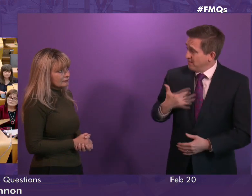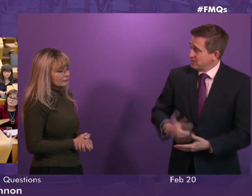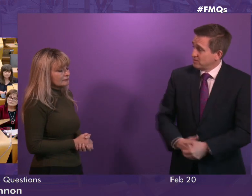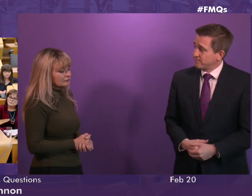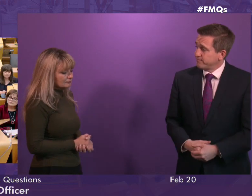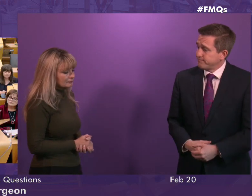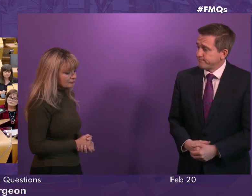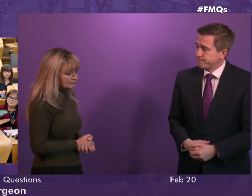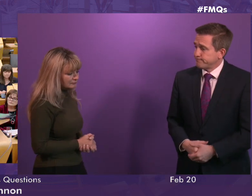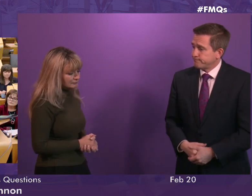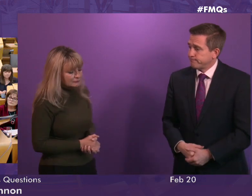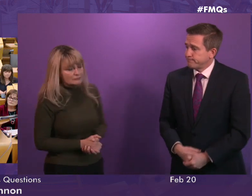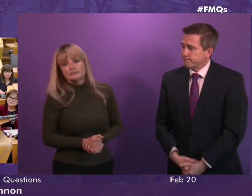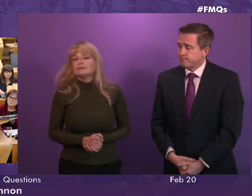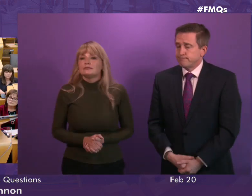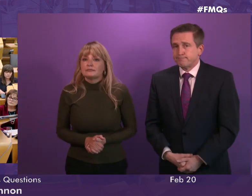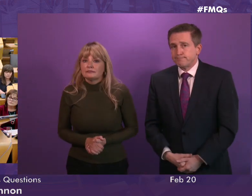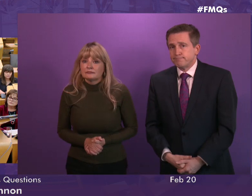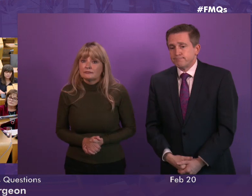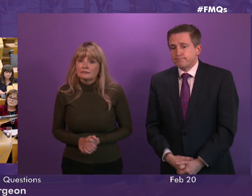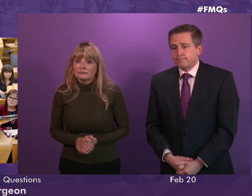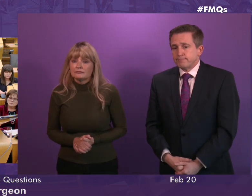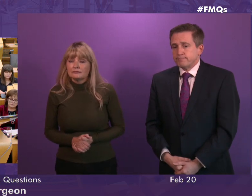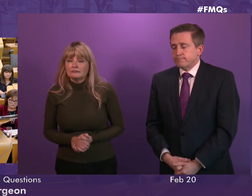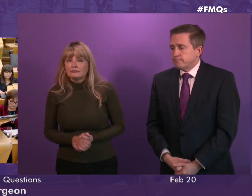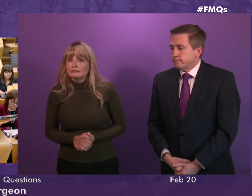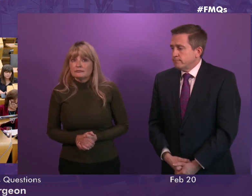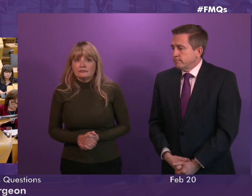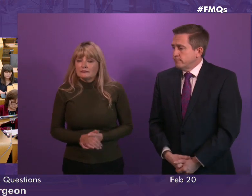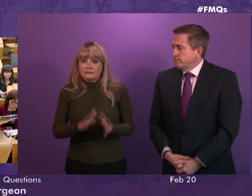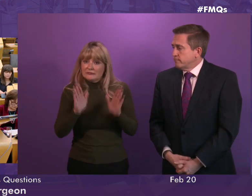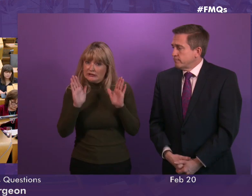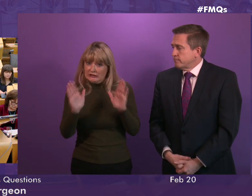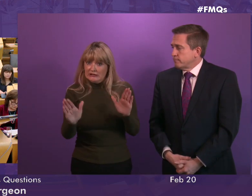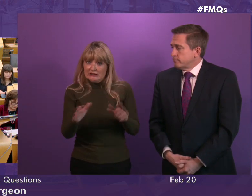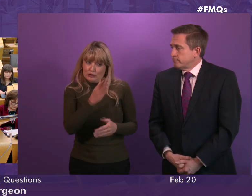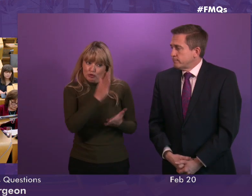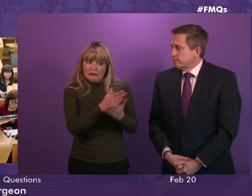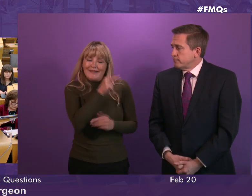The First Minister (Nicola Sturgeon): Those are matters that are principally for